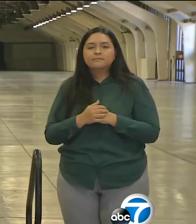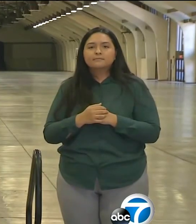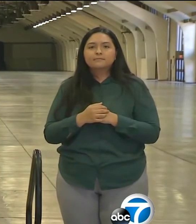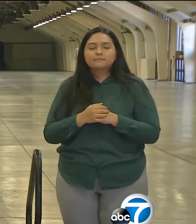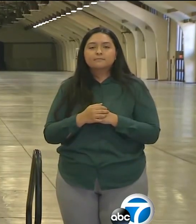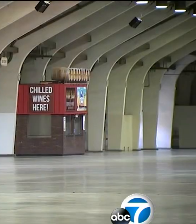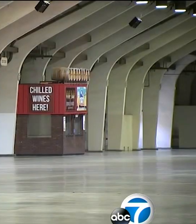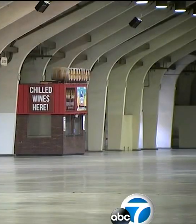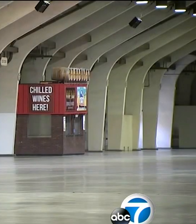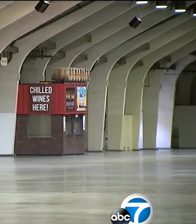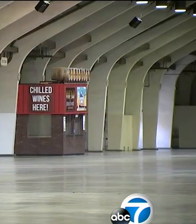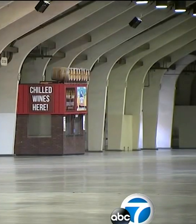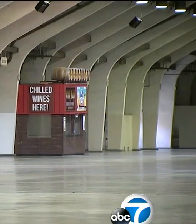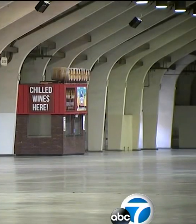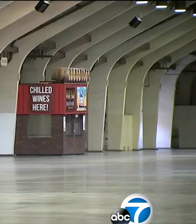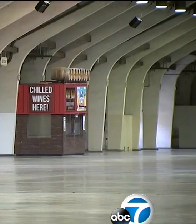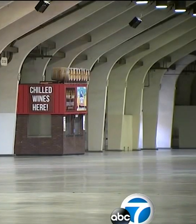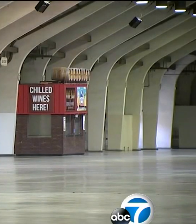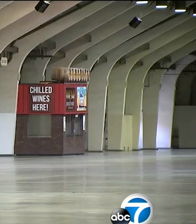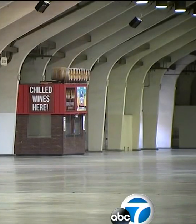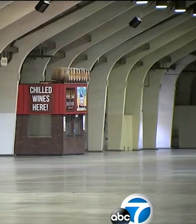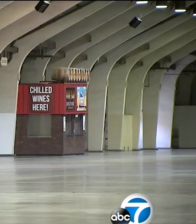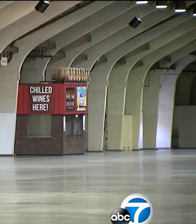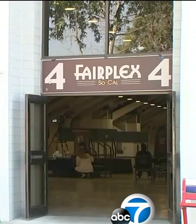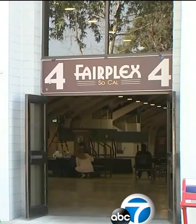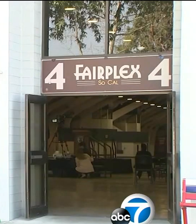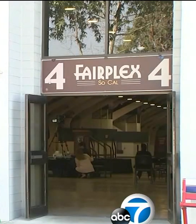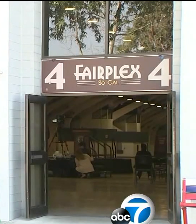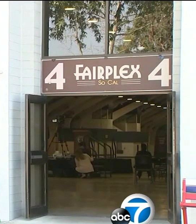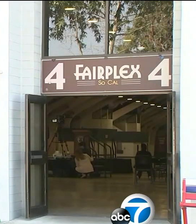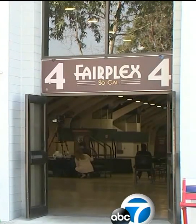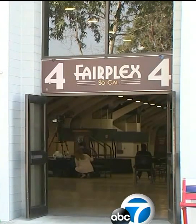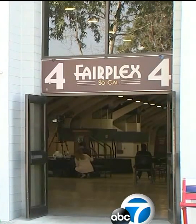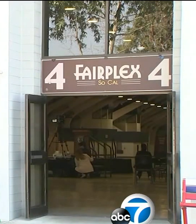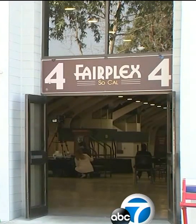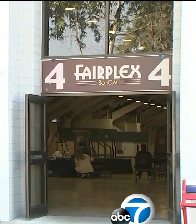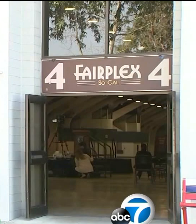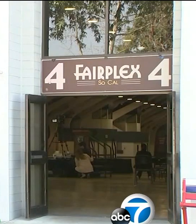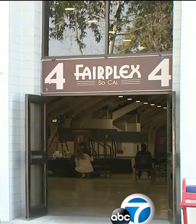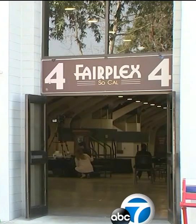SUPERVISORS SAYS WITH HER IN A